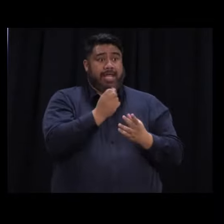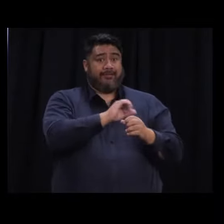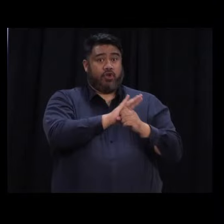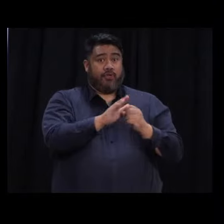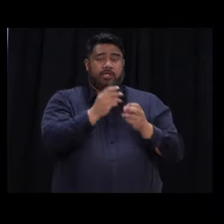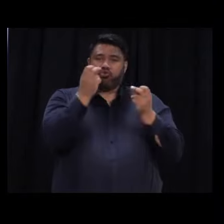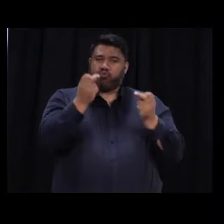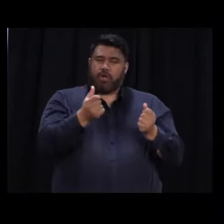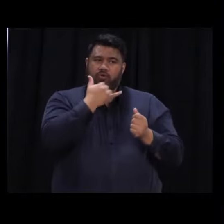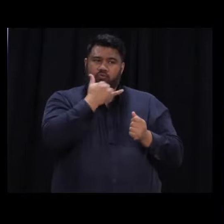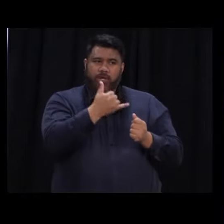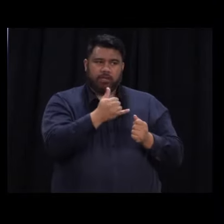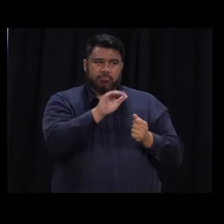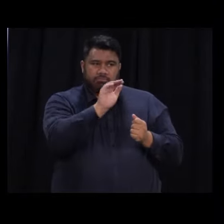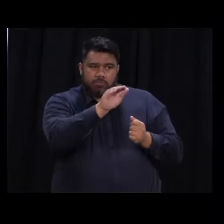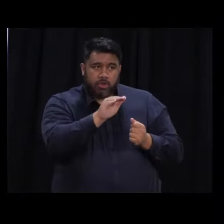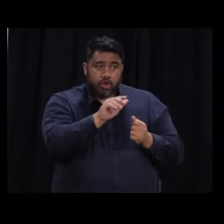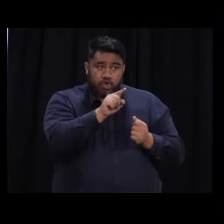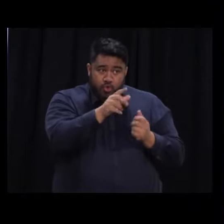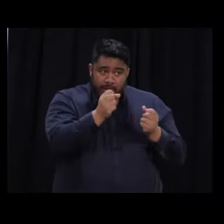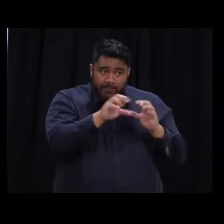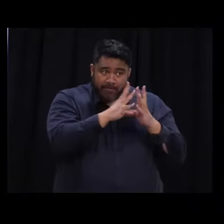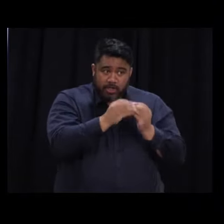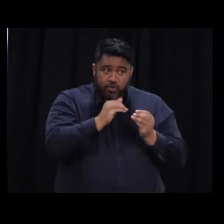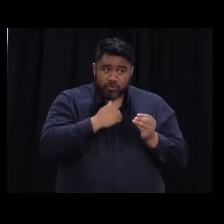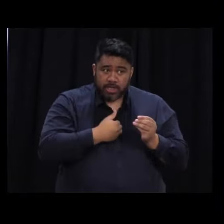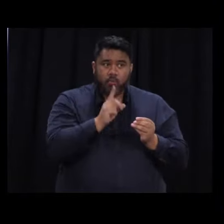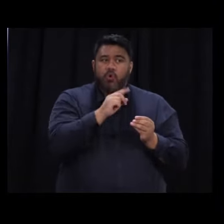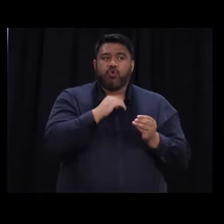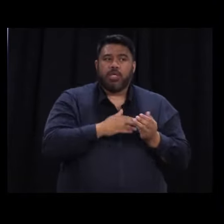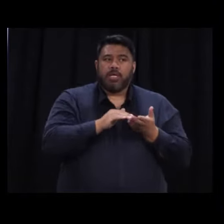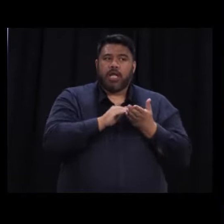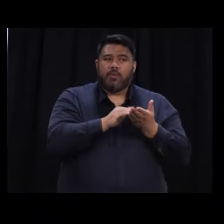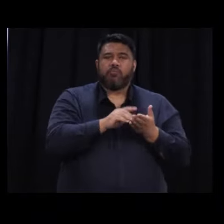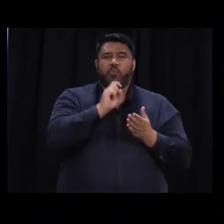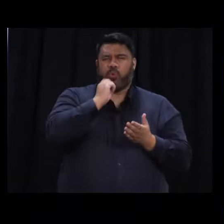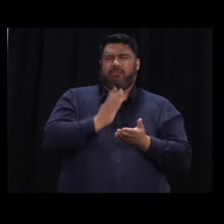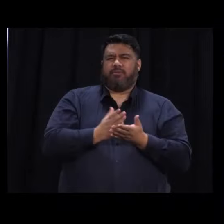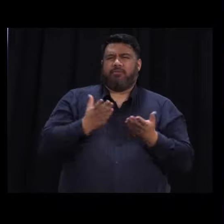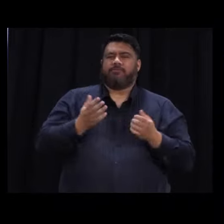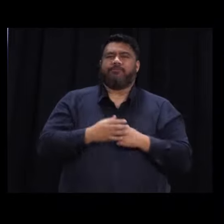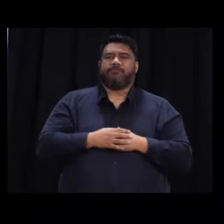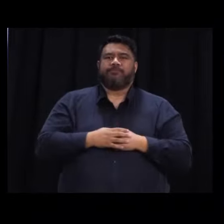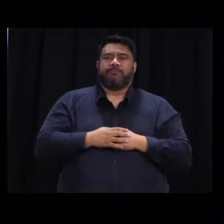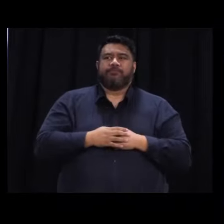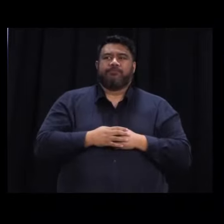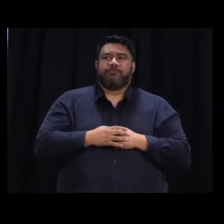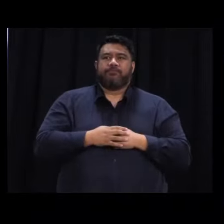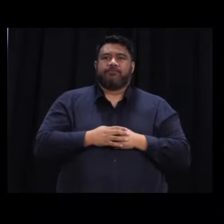contacts and cases is to make sure that they are both well and that they have all their